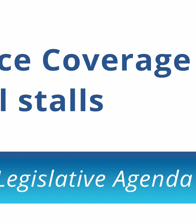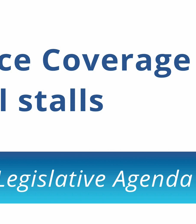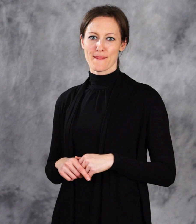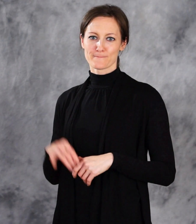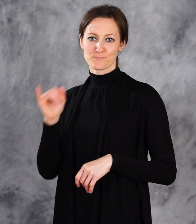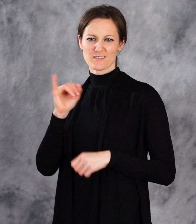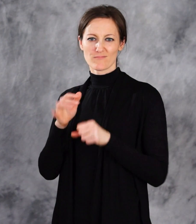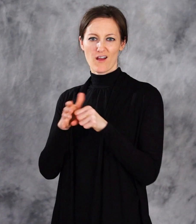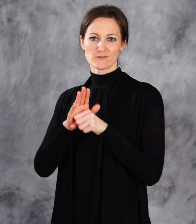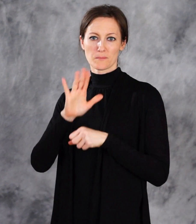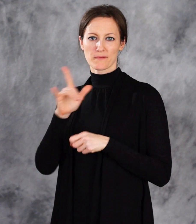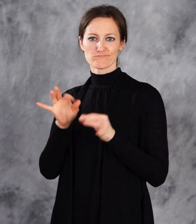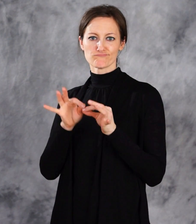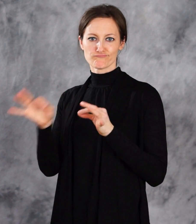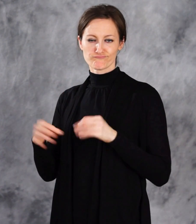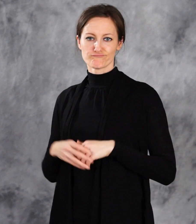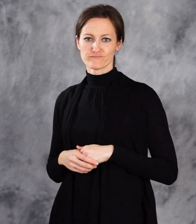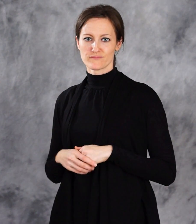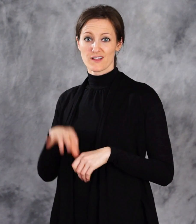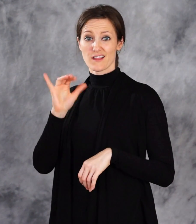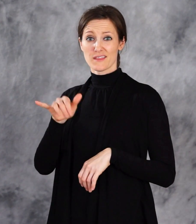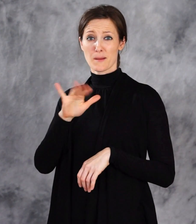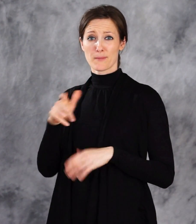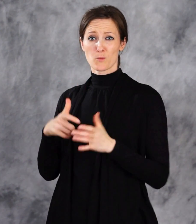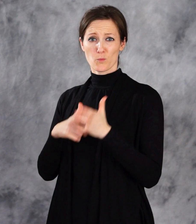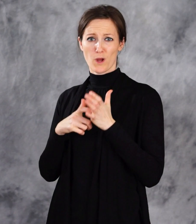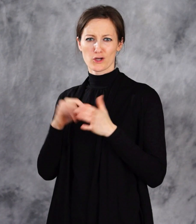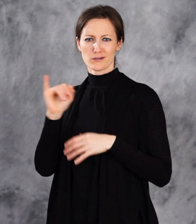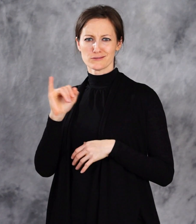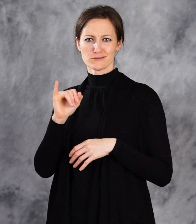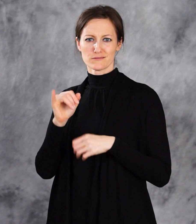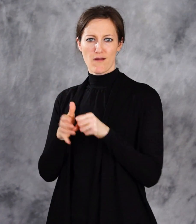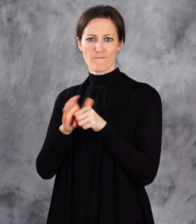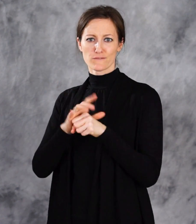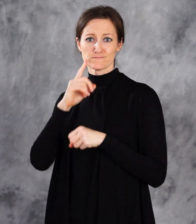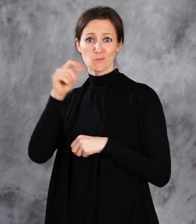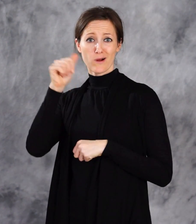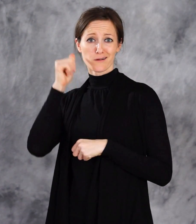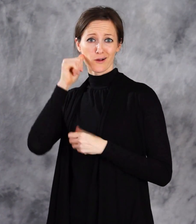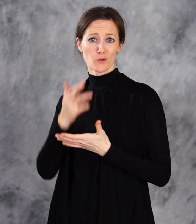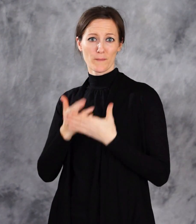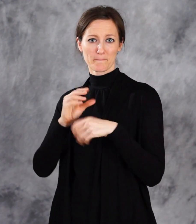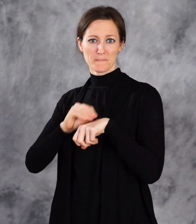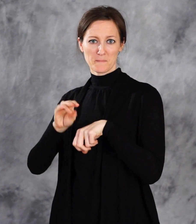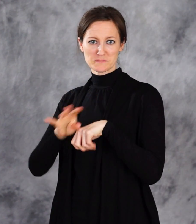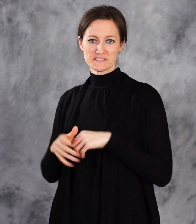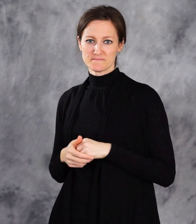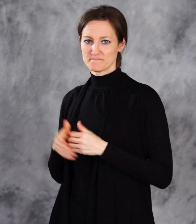Insurance Coverage Bill stalls The bill to require insurance coverage for audiological rehab counseling,